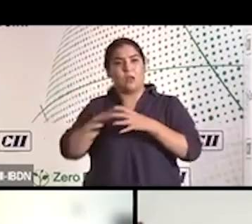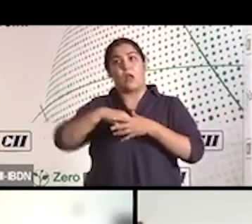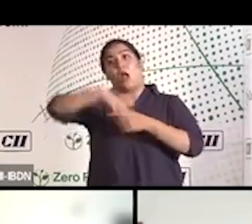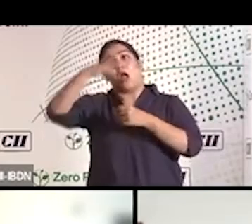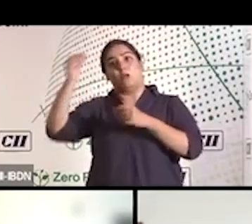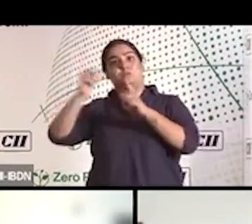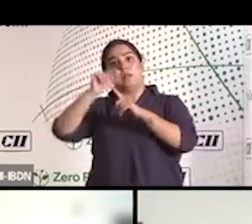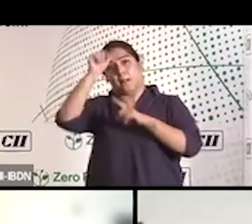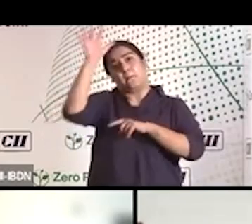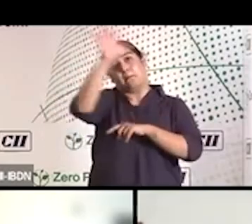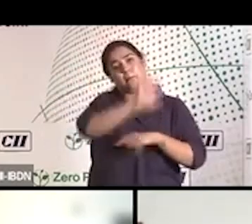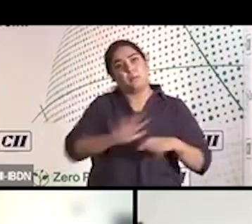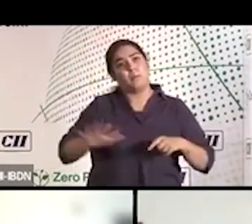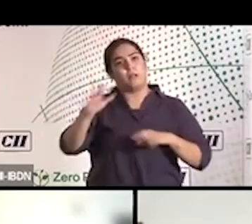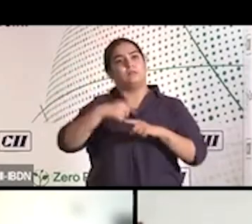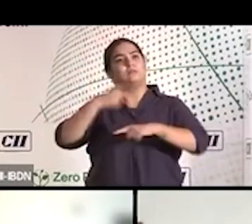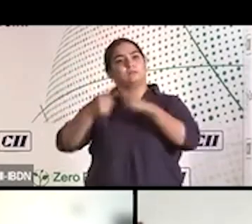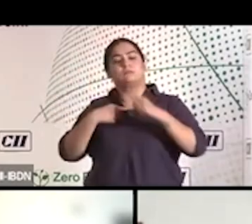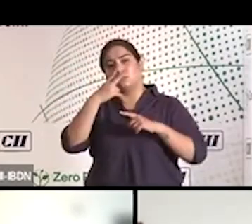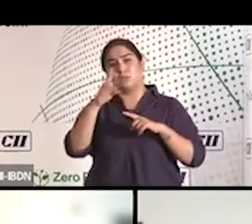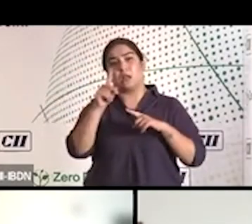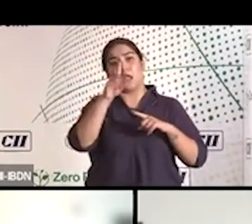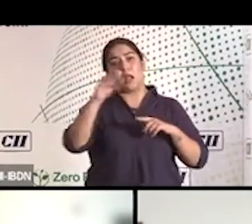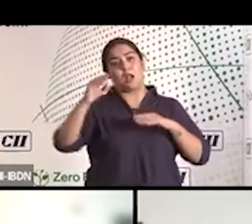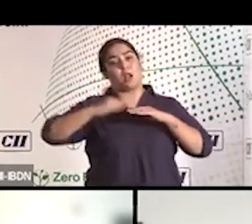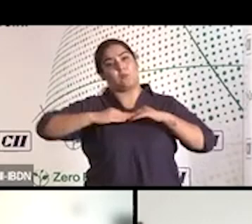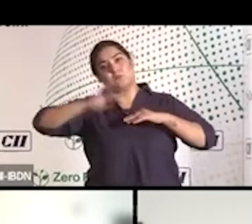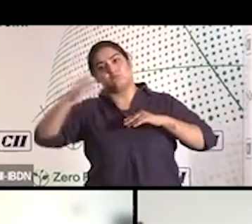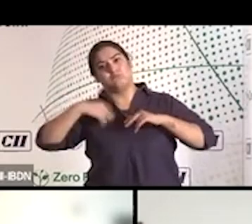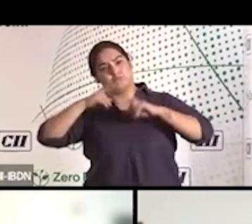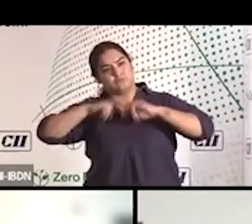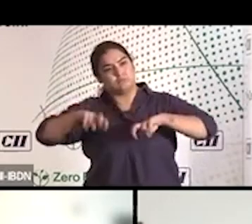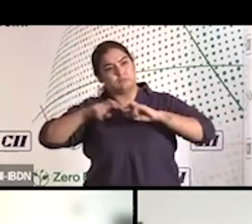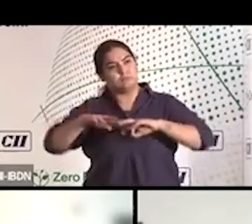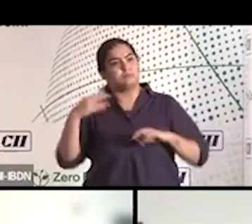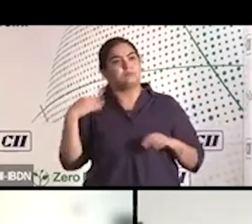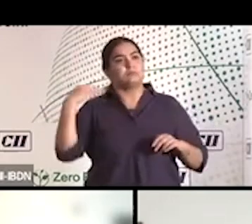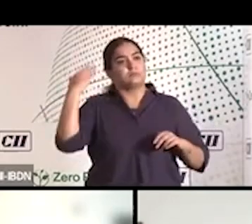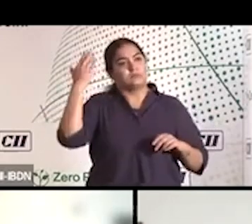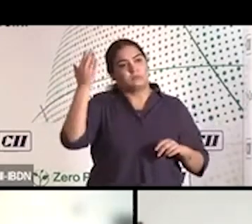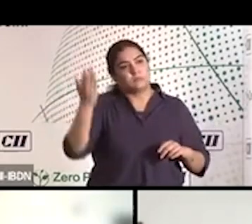We hundreds of positions that we could identify, we can employ,